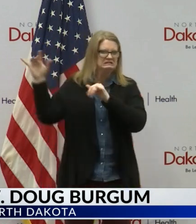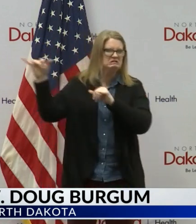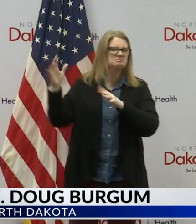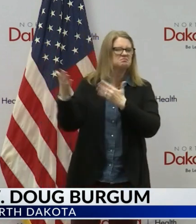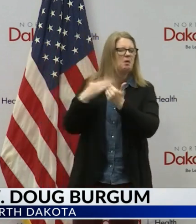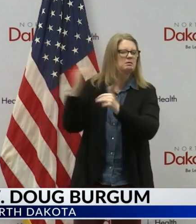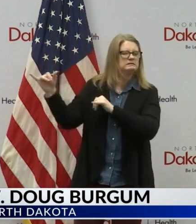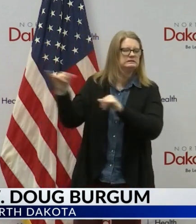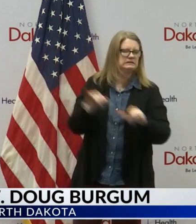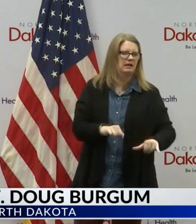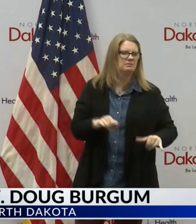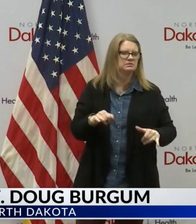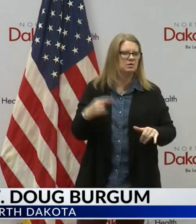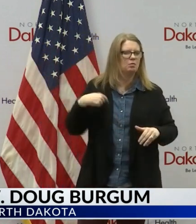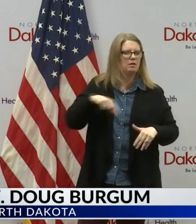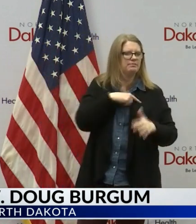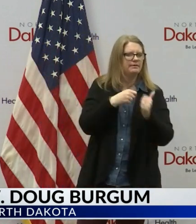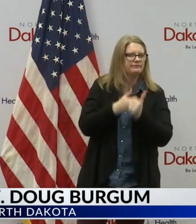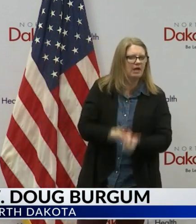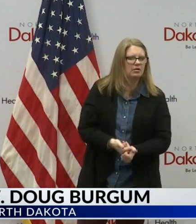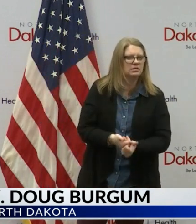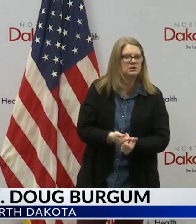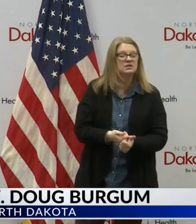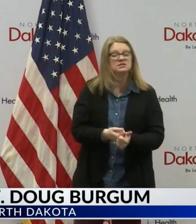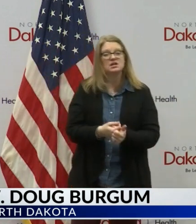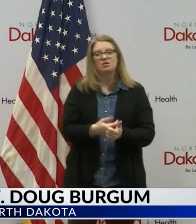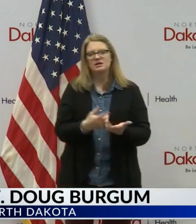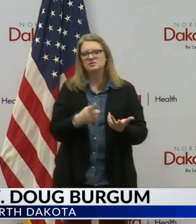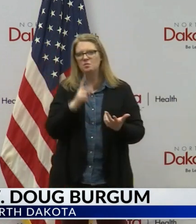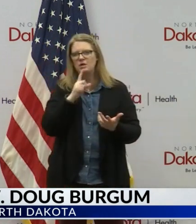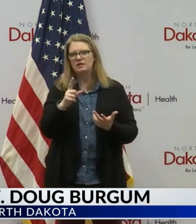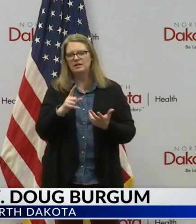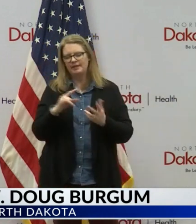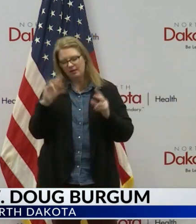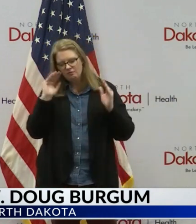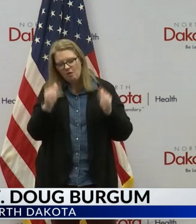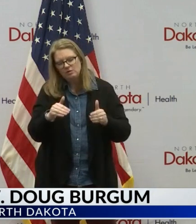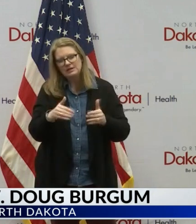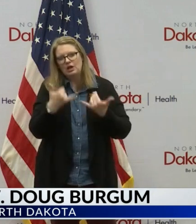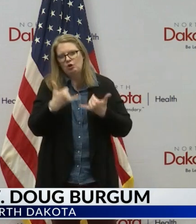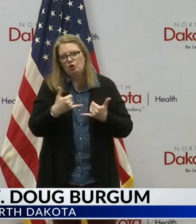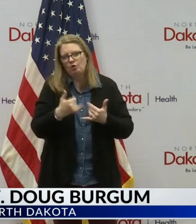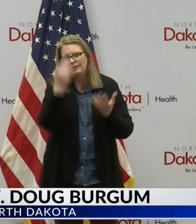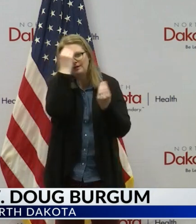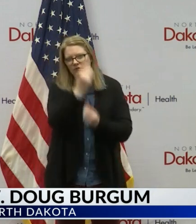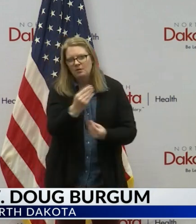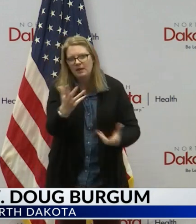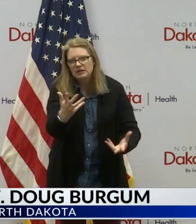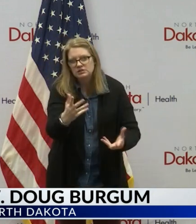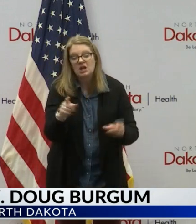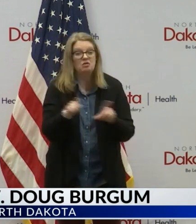CRITERIA WAS BEING DISCUSSED IT OPENING UP AMERICA AGAIN THAT